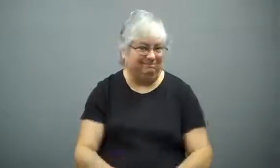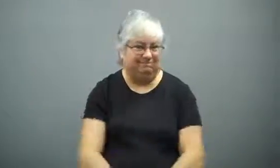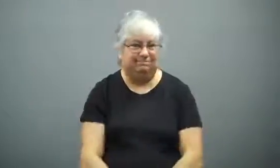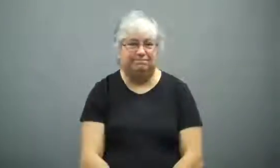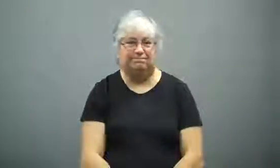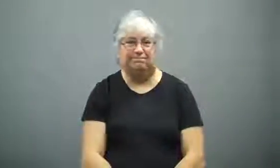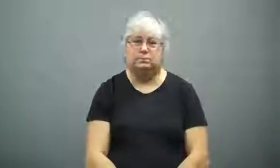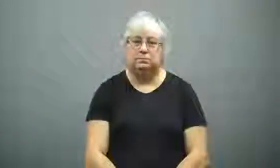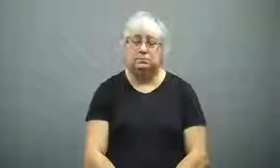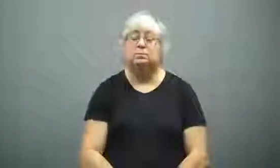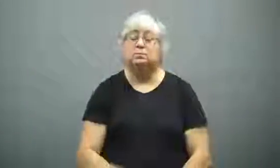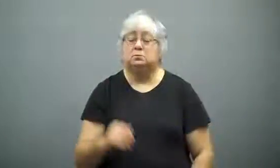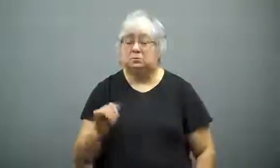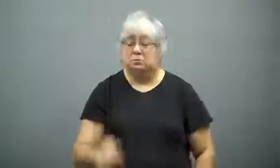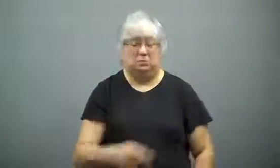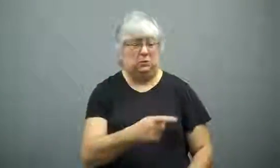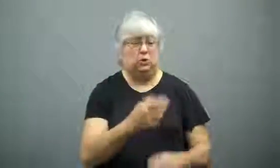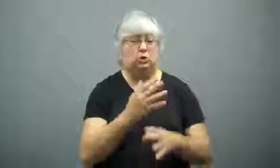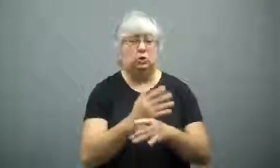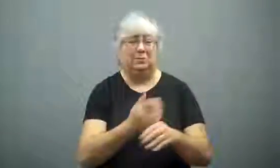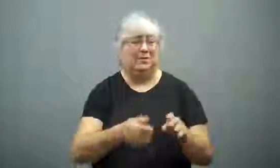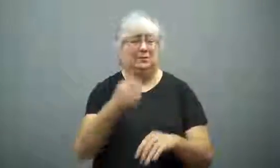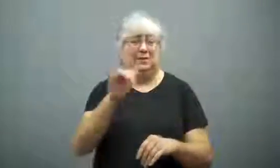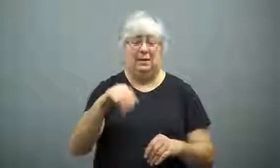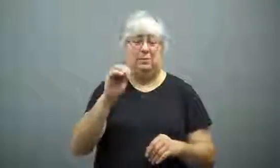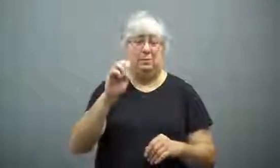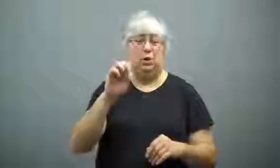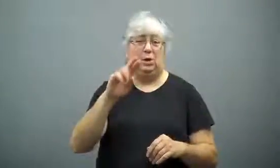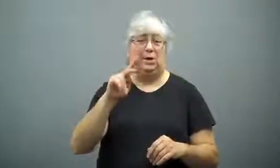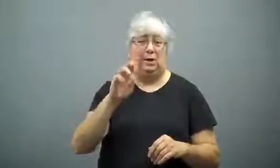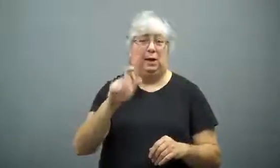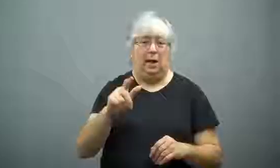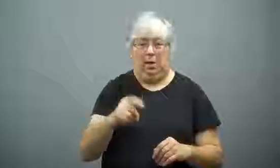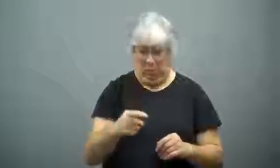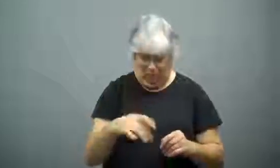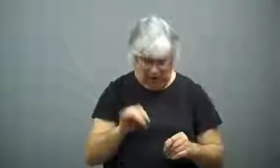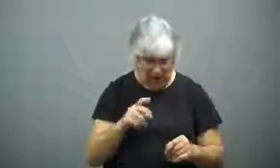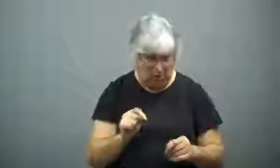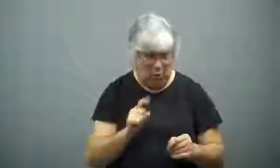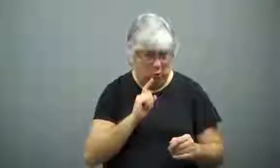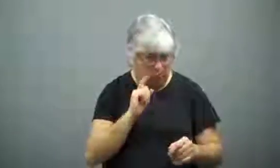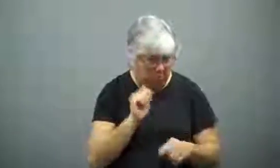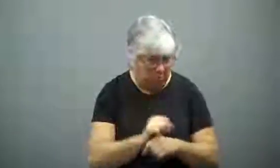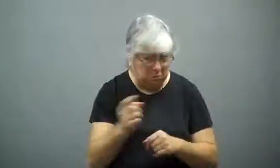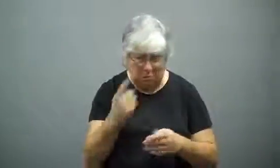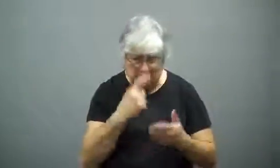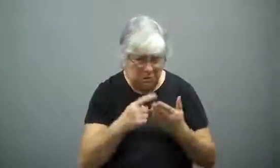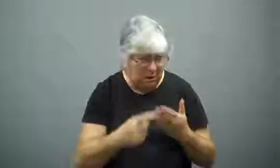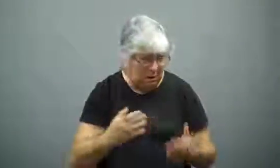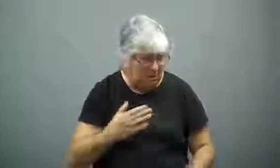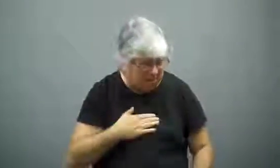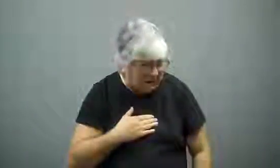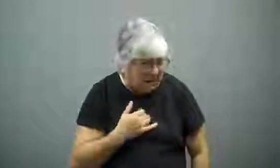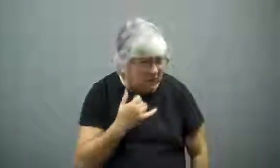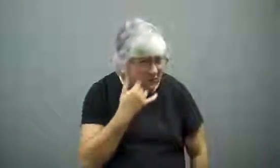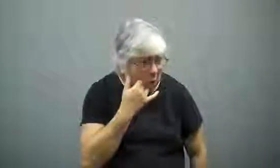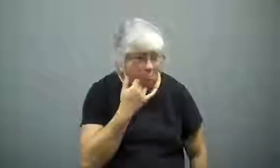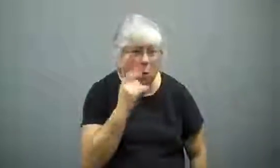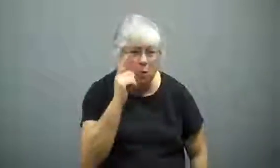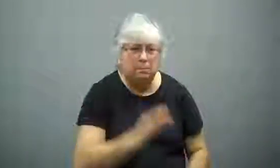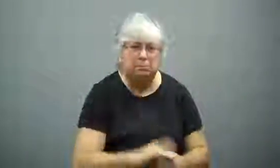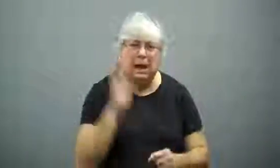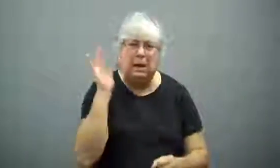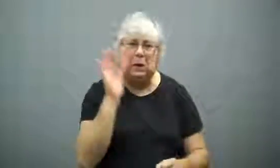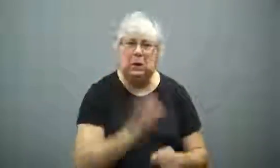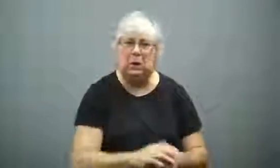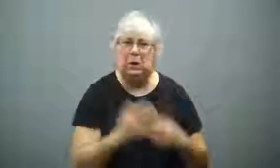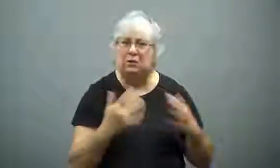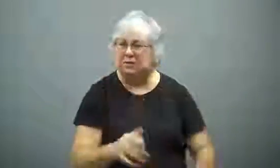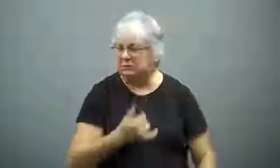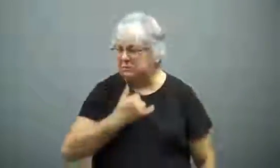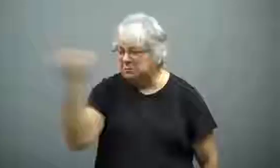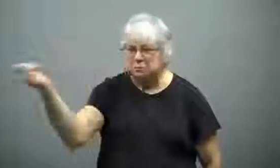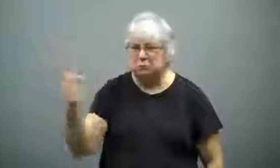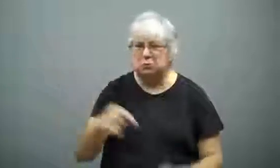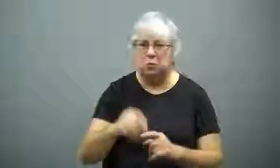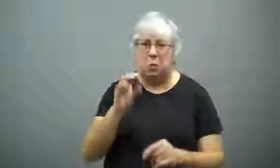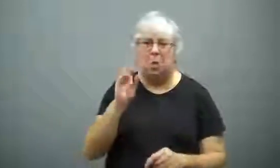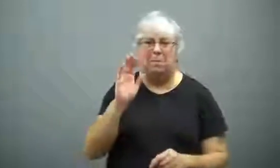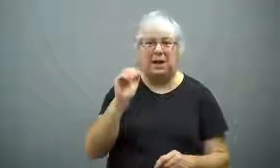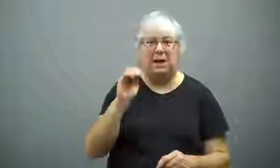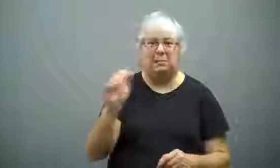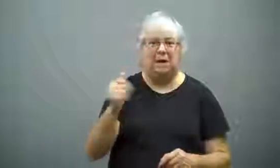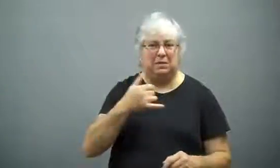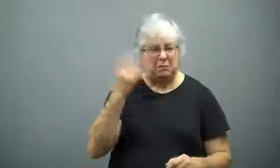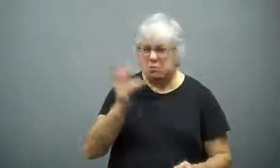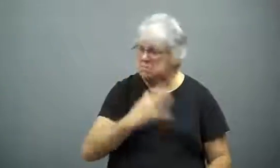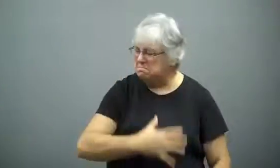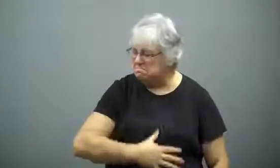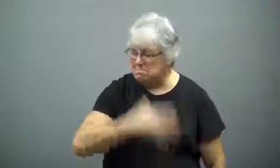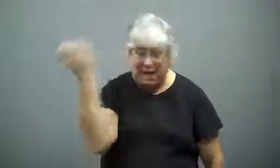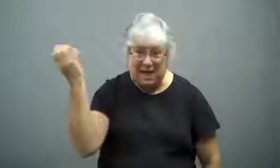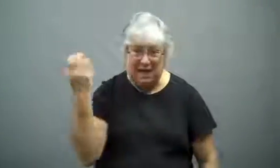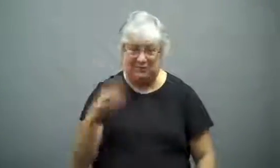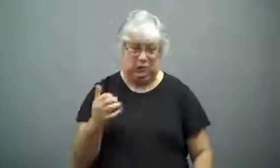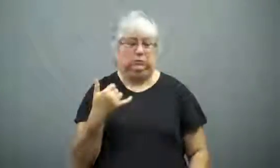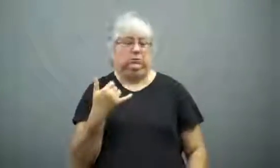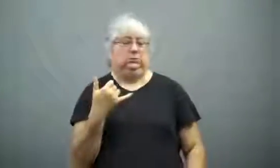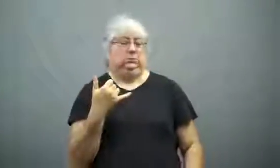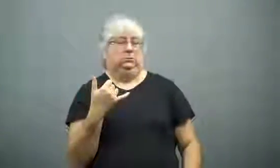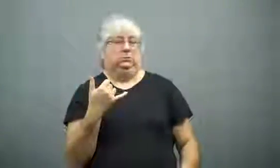Once she found out about the surveillance on her phone,